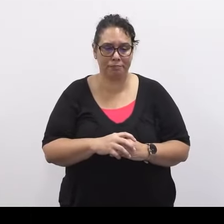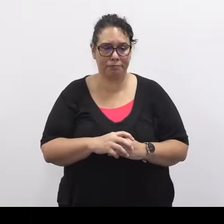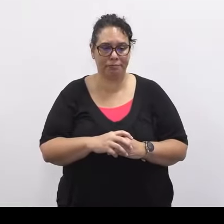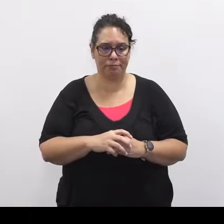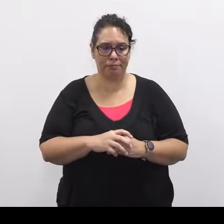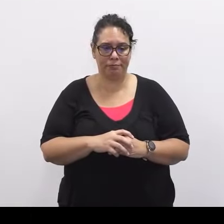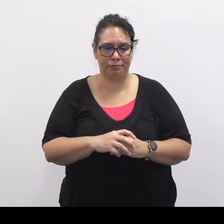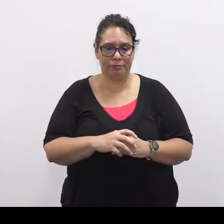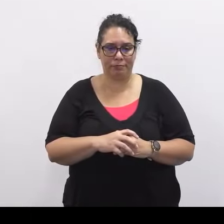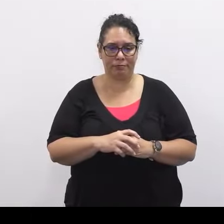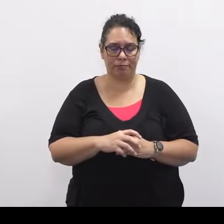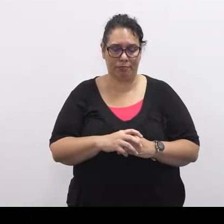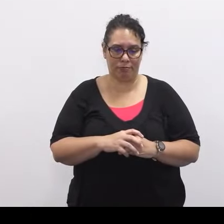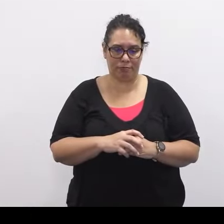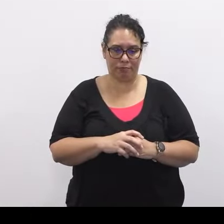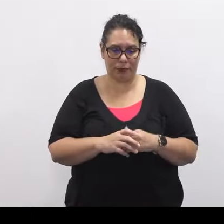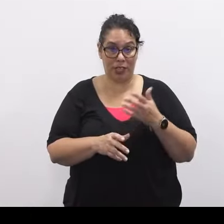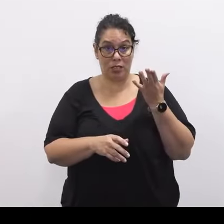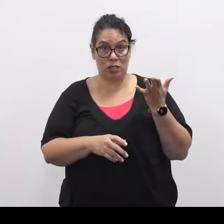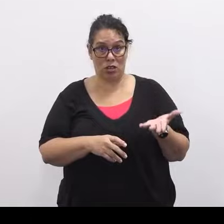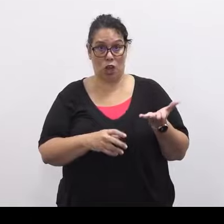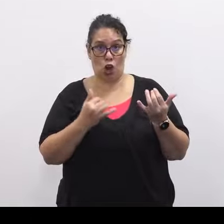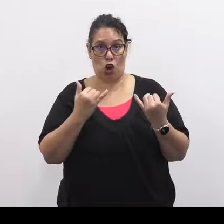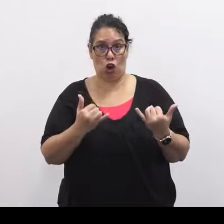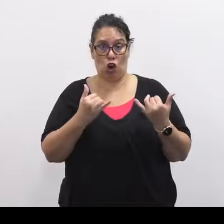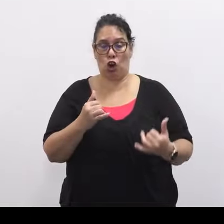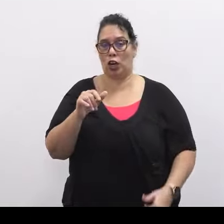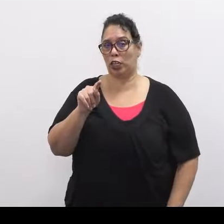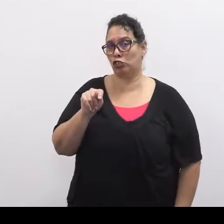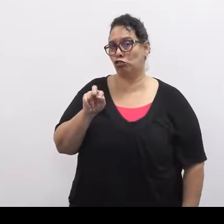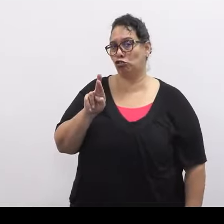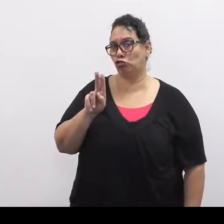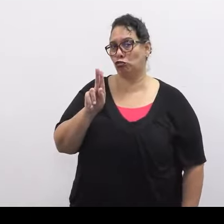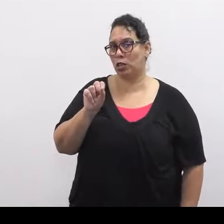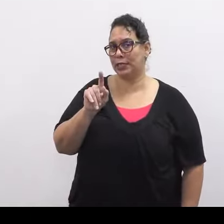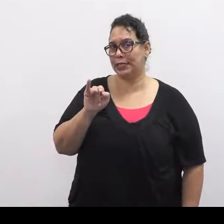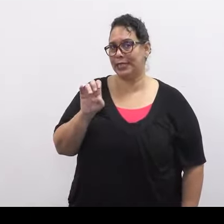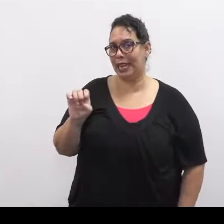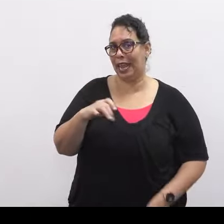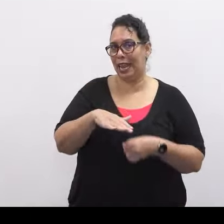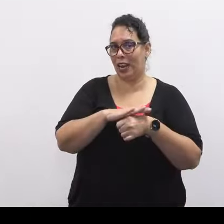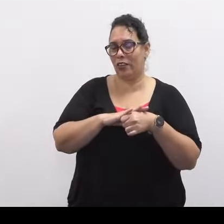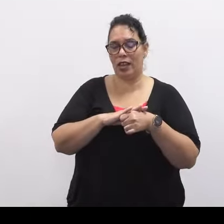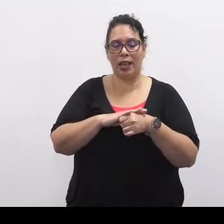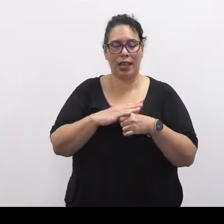So when we look so here's our current trustee areas and we've overlayed population density.